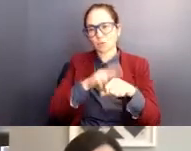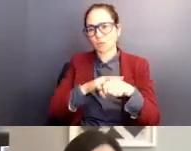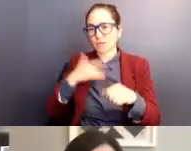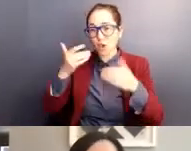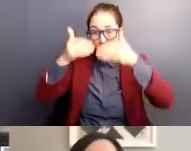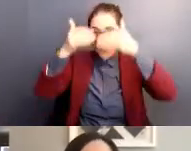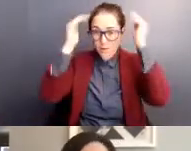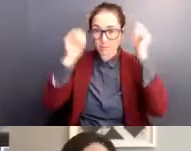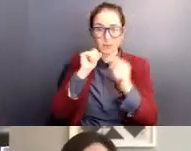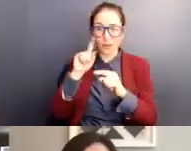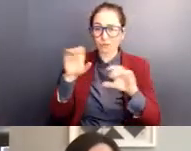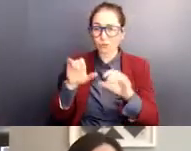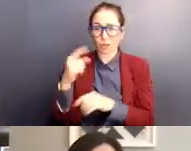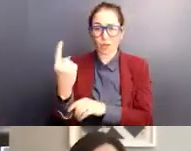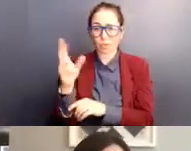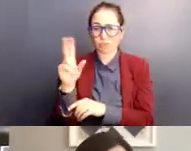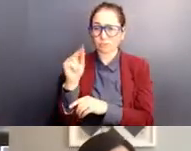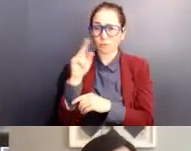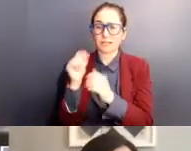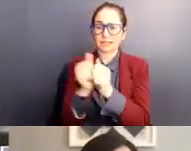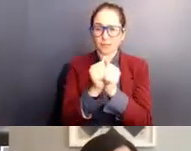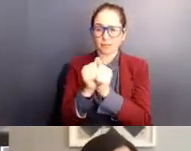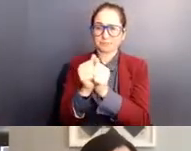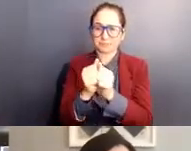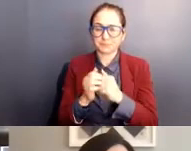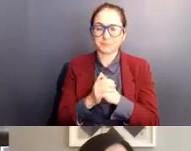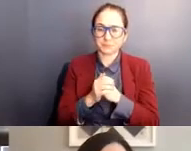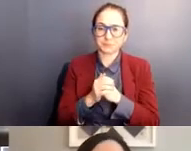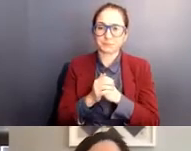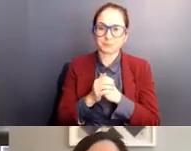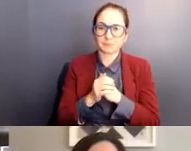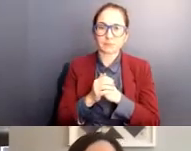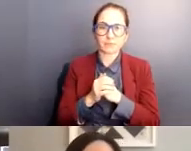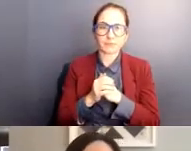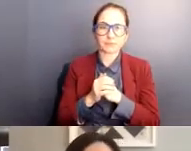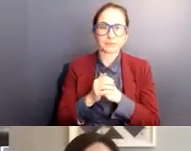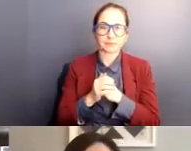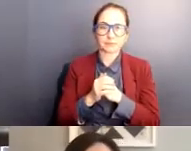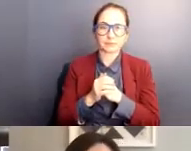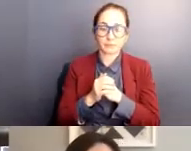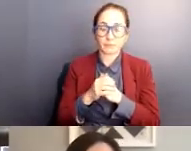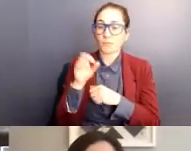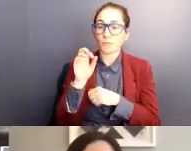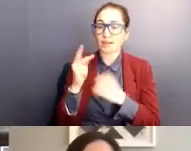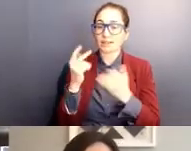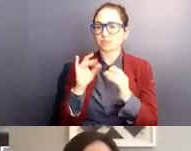this alone. We're going to do this together. A little bit about CCAC, which is a great